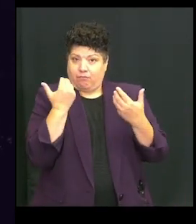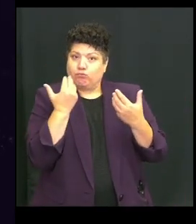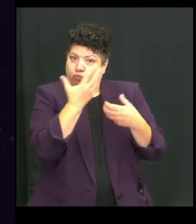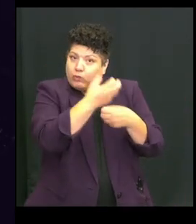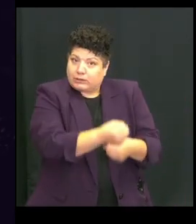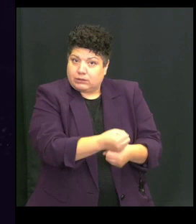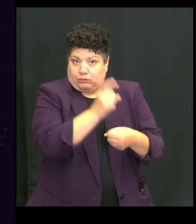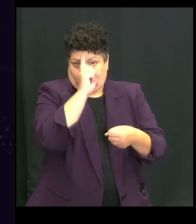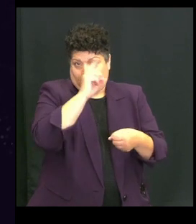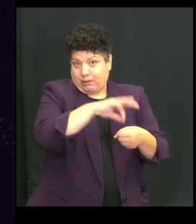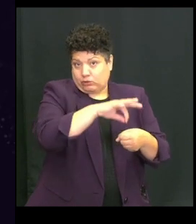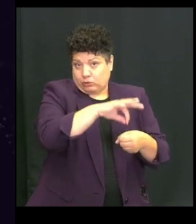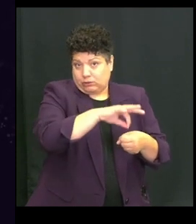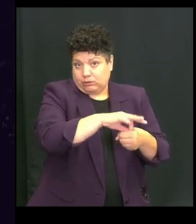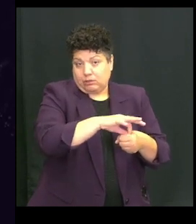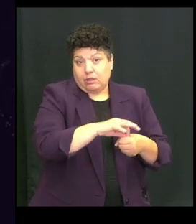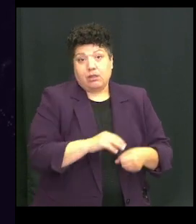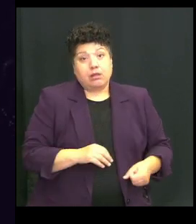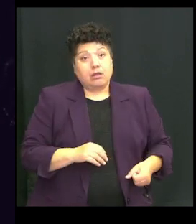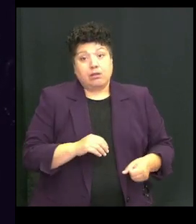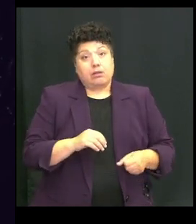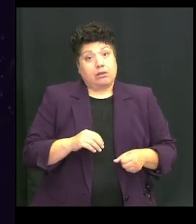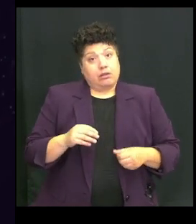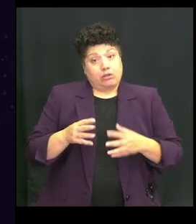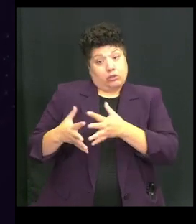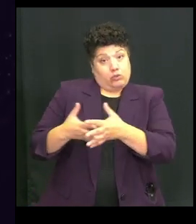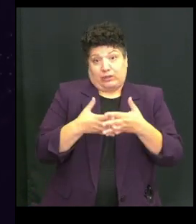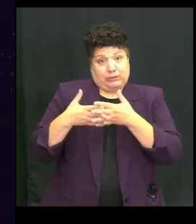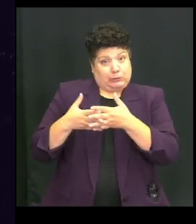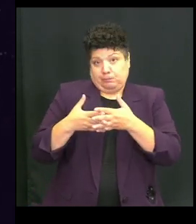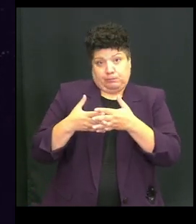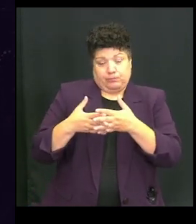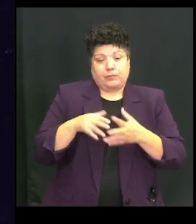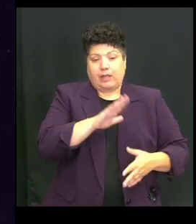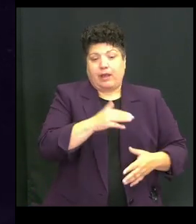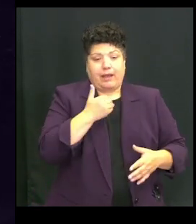And again, unlike the US, there are minimal differences between the left and the right.